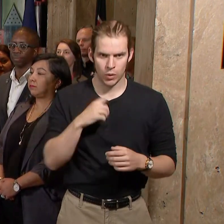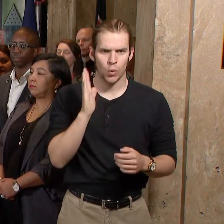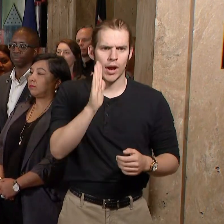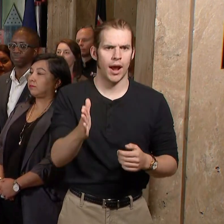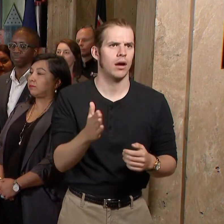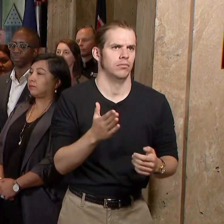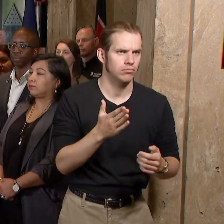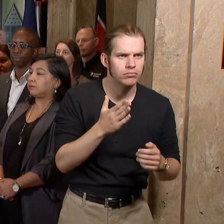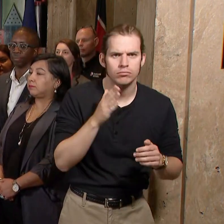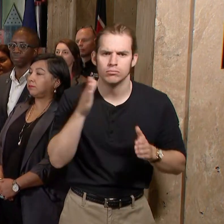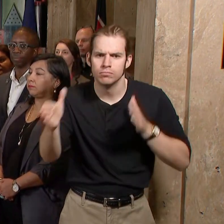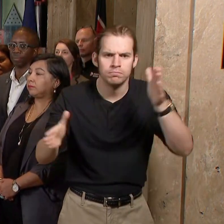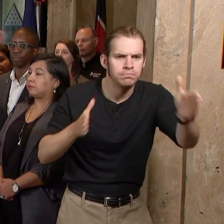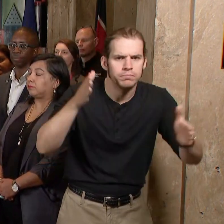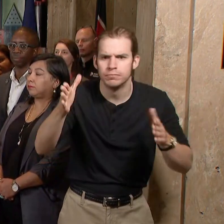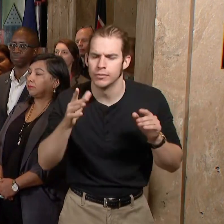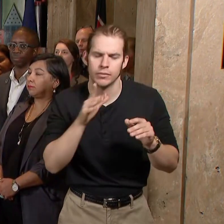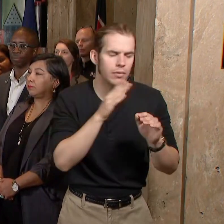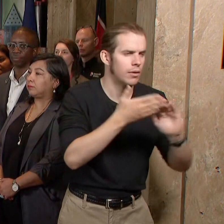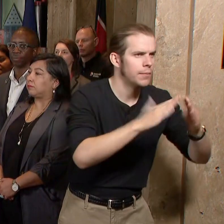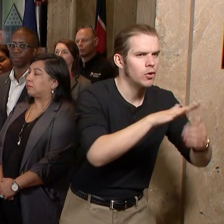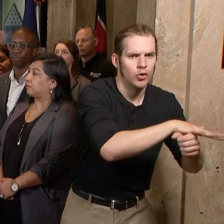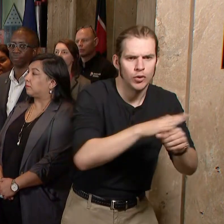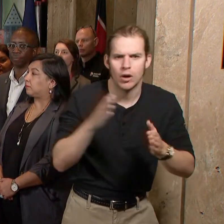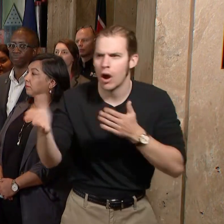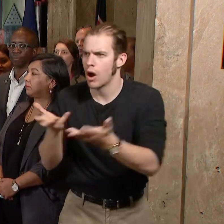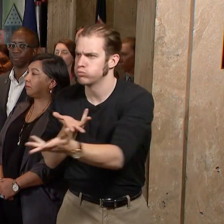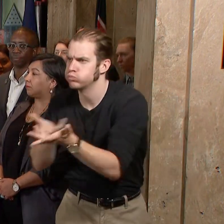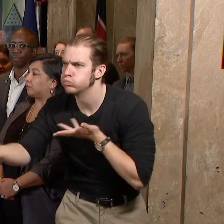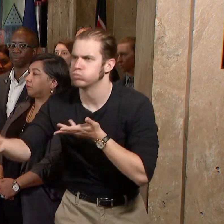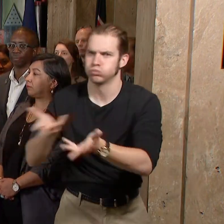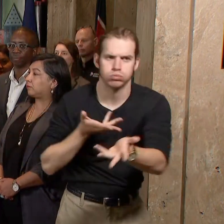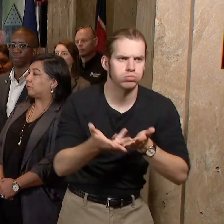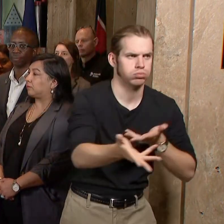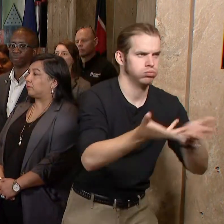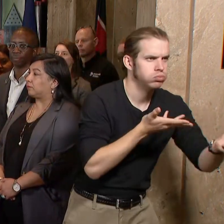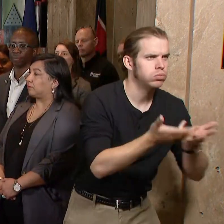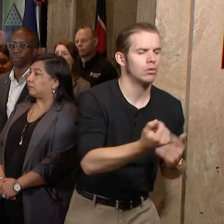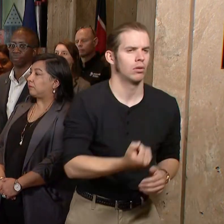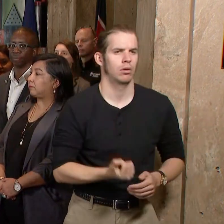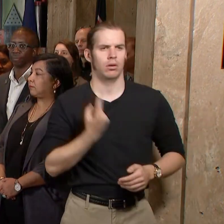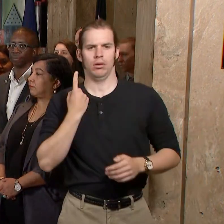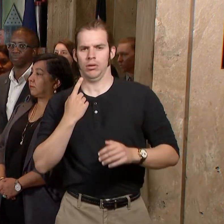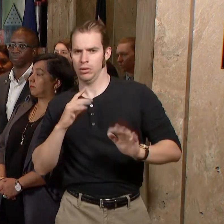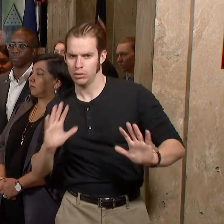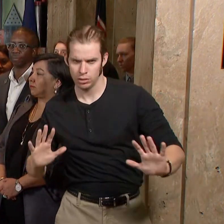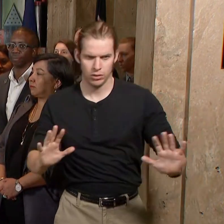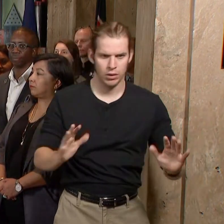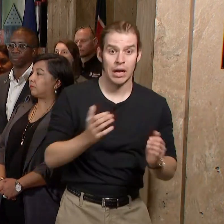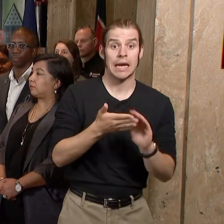feedback and the City Council will really be lead on that entire process. They'll be the ones partnering with us to set up conversations in neighborhoods with community.